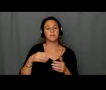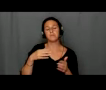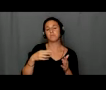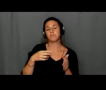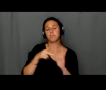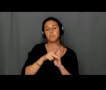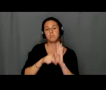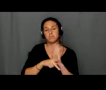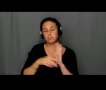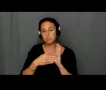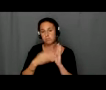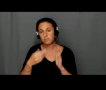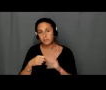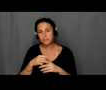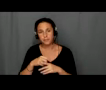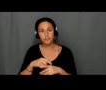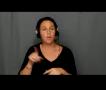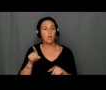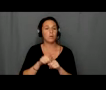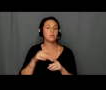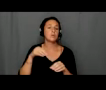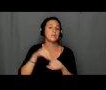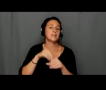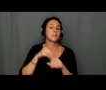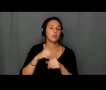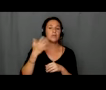prevention in, in door places of employment draft standard.